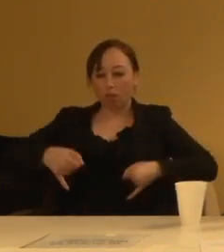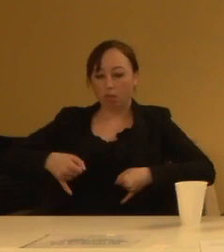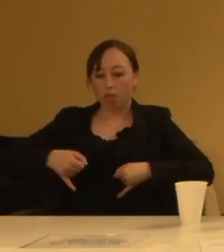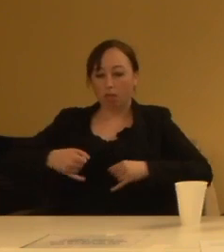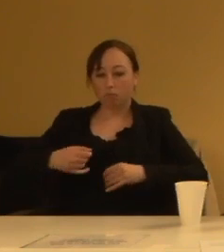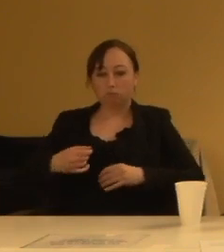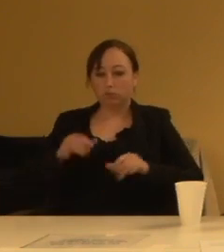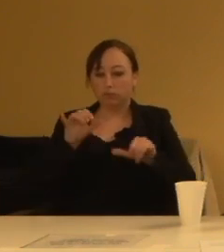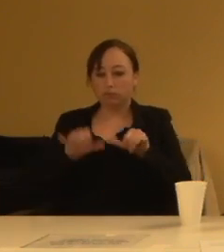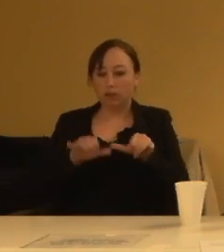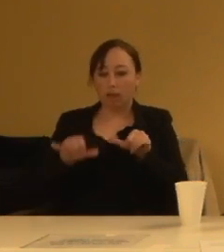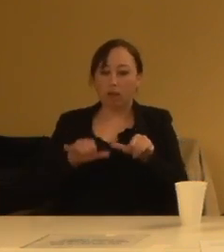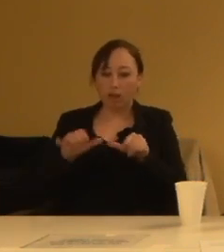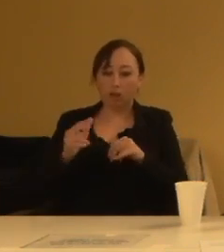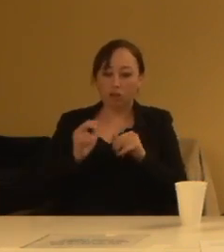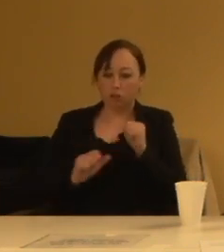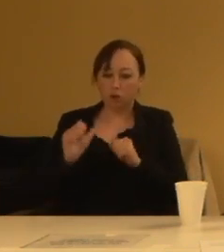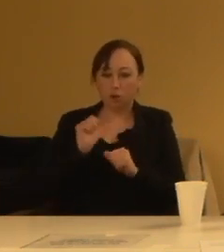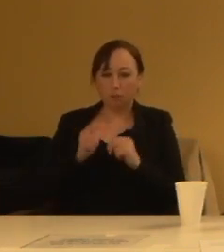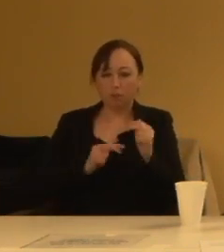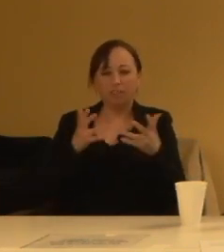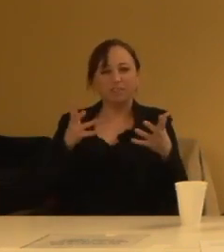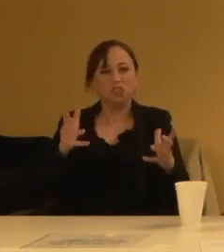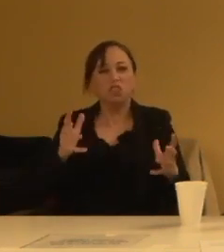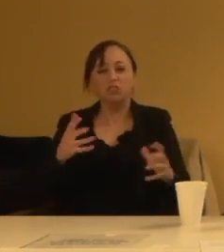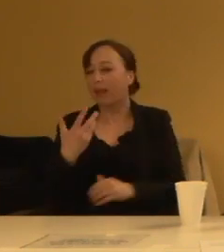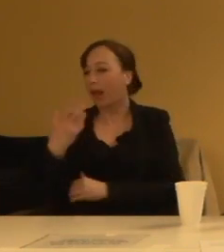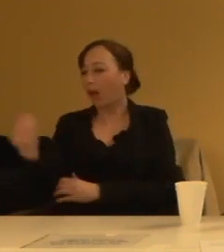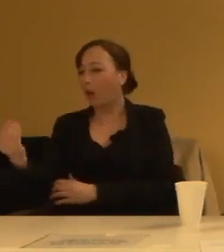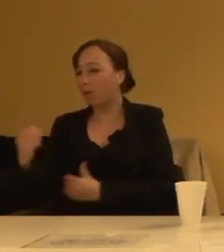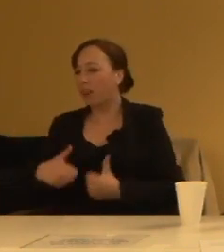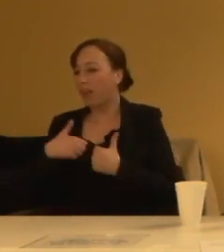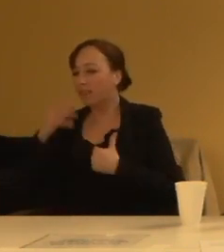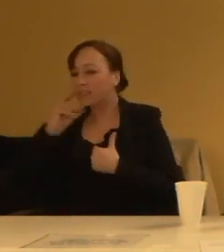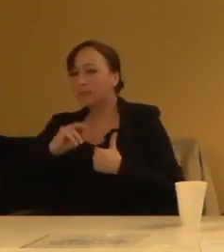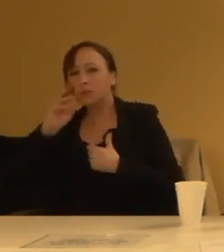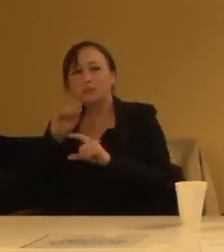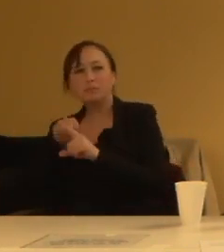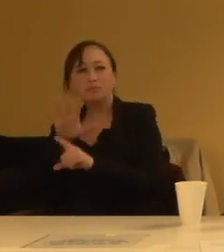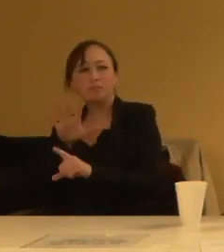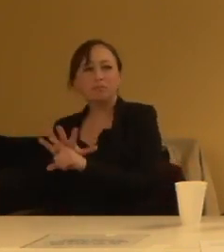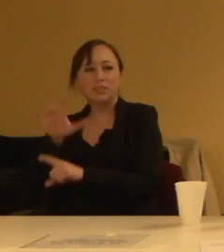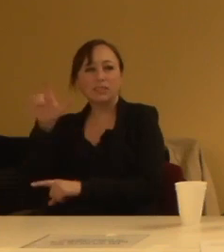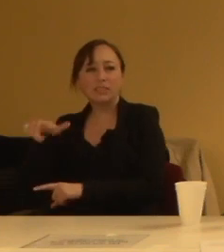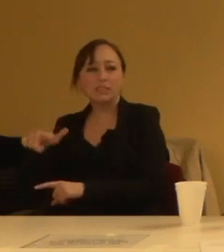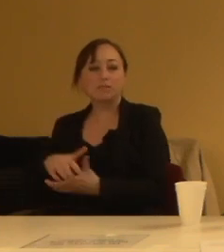training is to say, in this town, what is an experience that I'm not super familiar with?